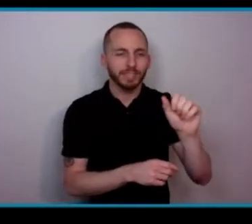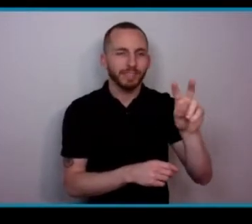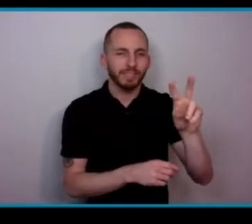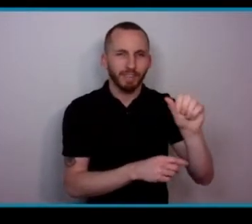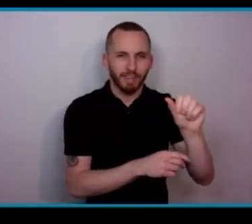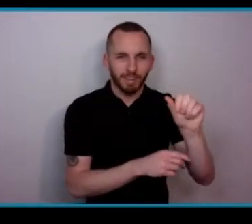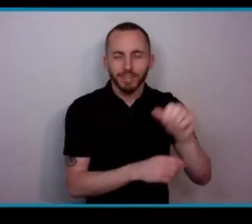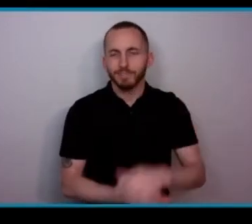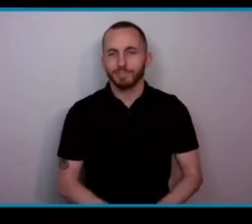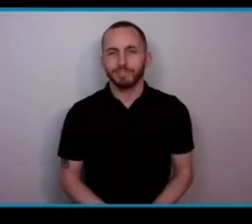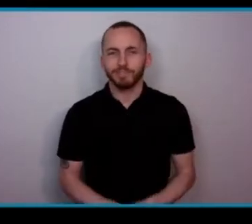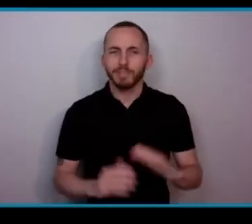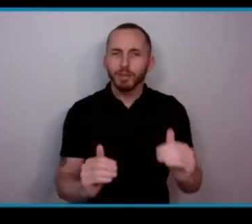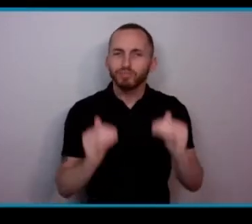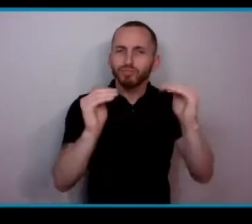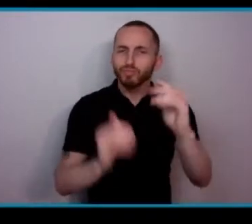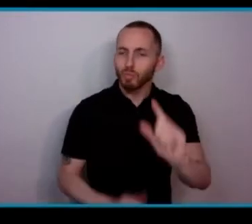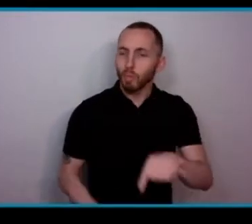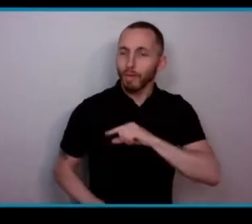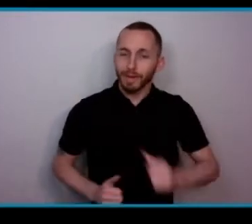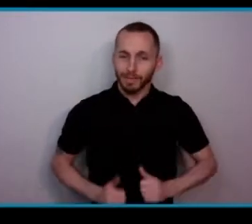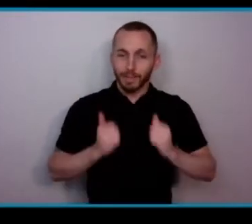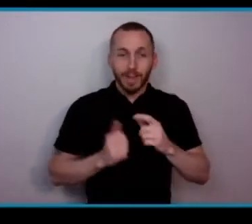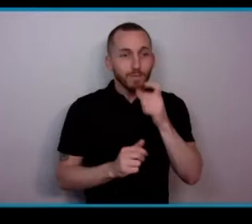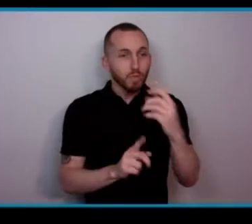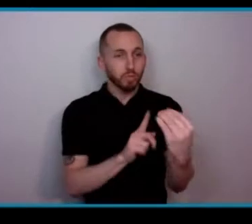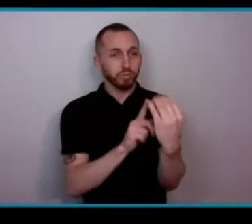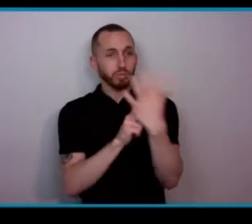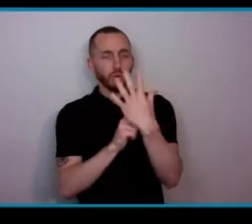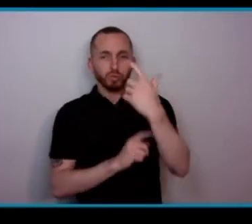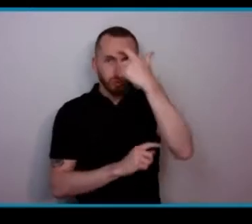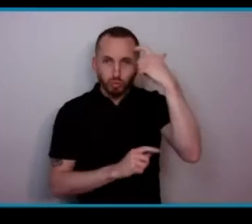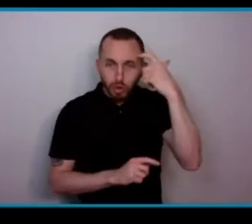populations exposed to trauma as well as their families and caregivers.